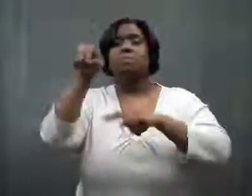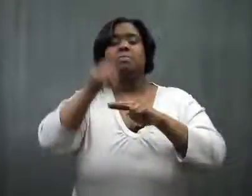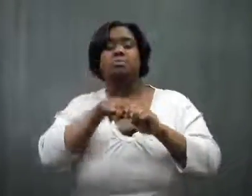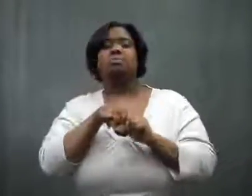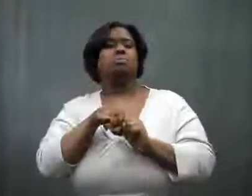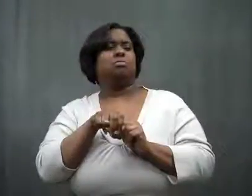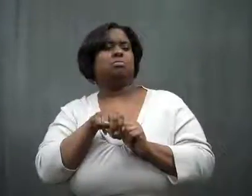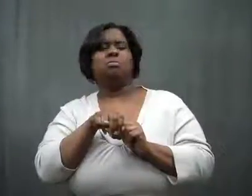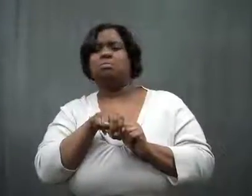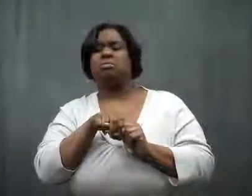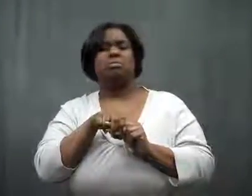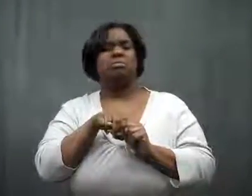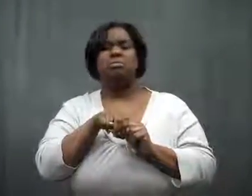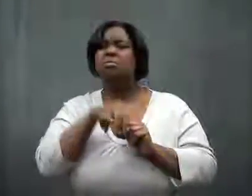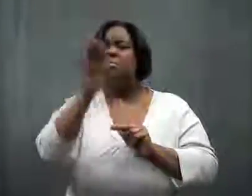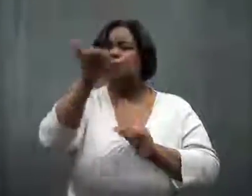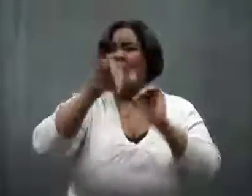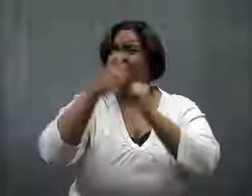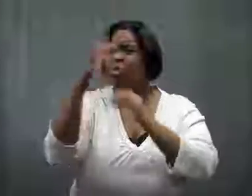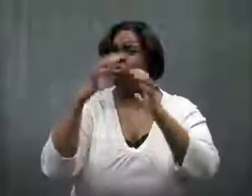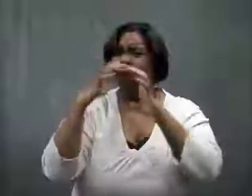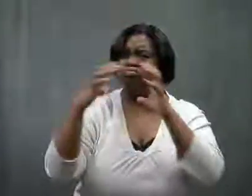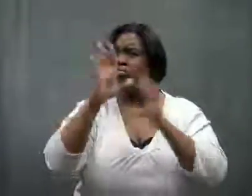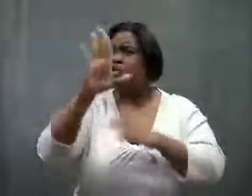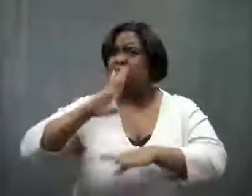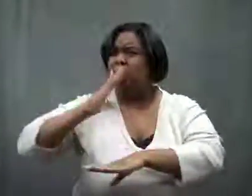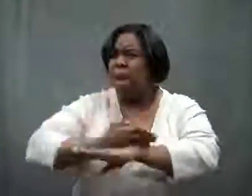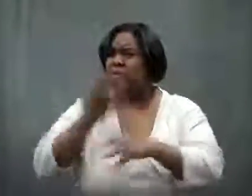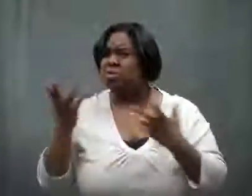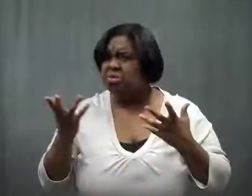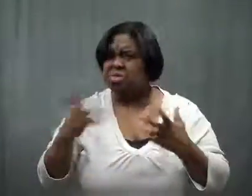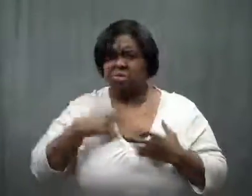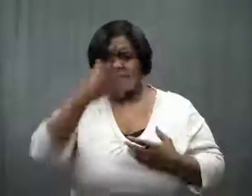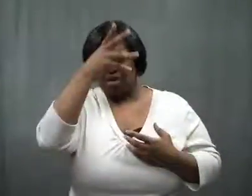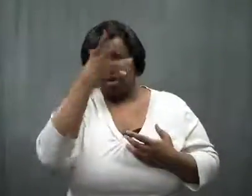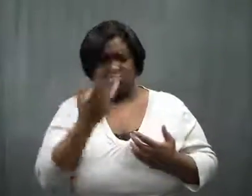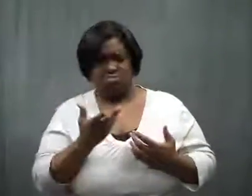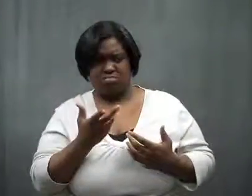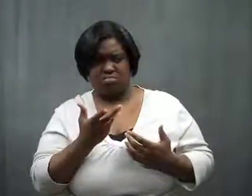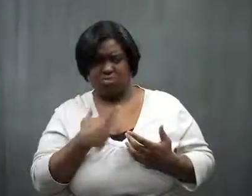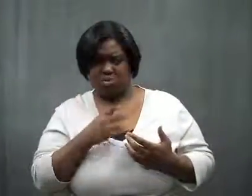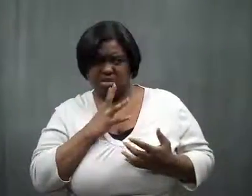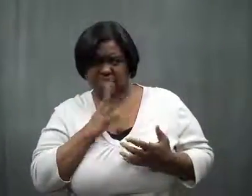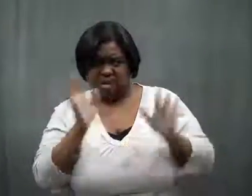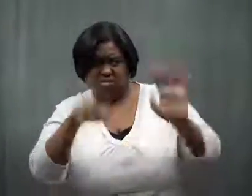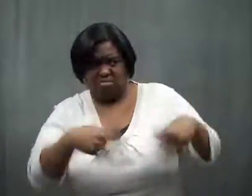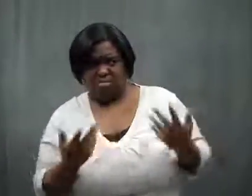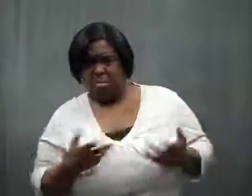She sat there, and asked him, "How do you communicate with your daughter?" He said, "We speak."